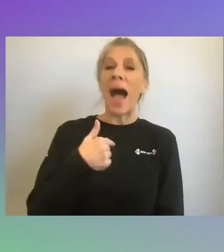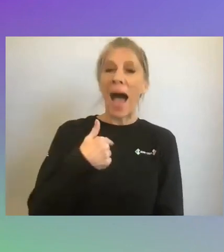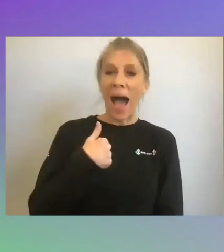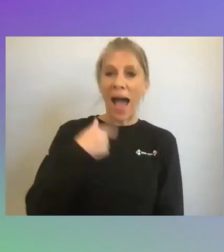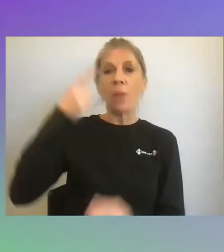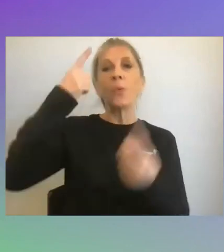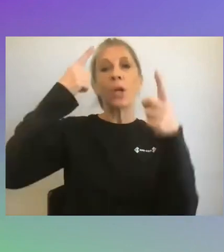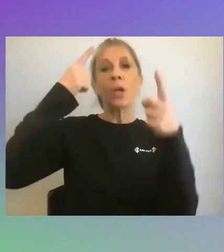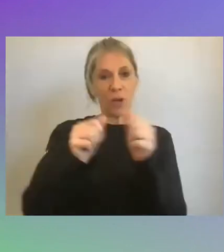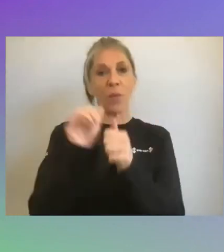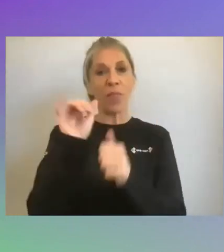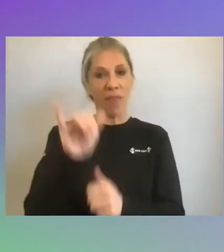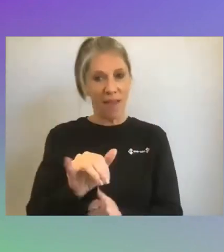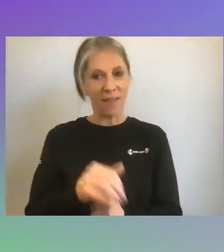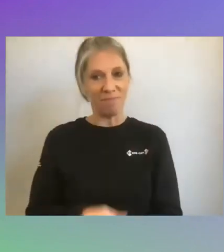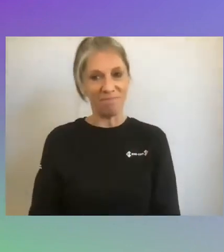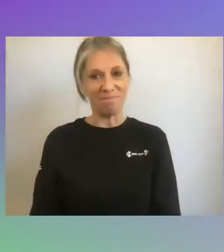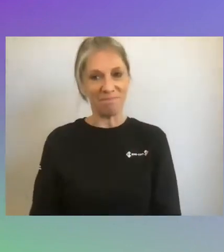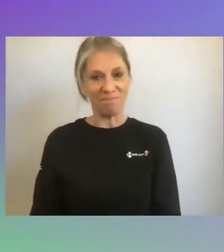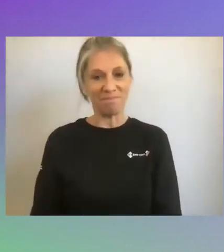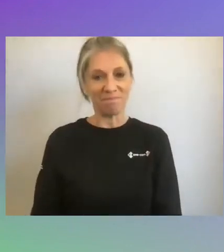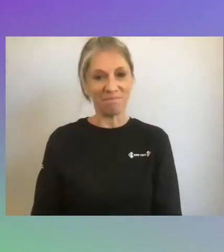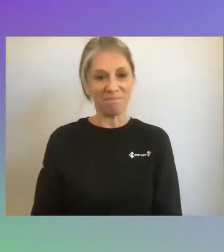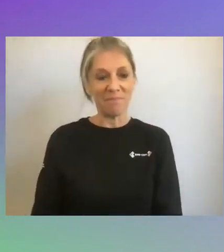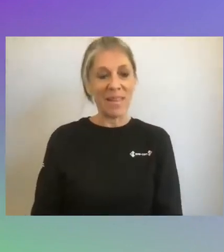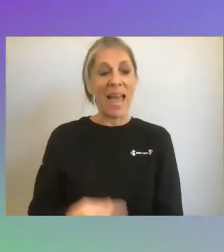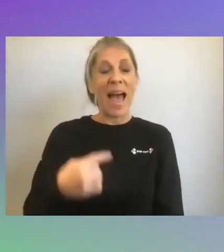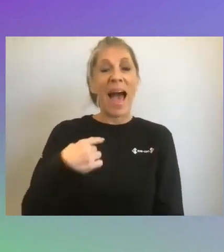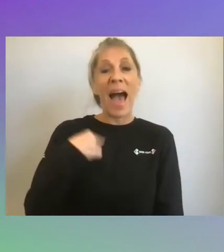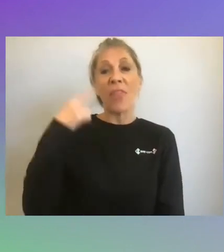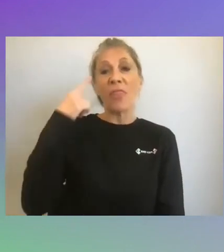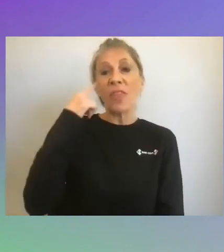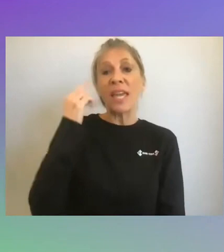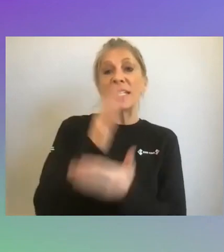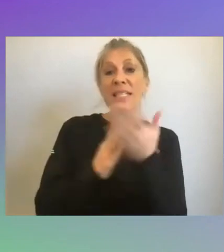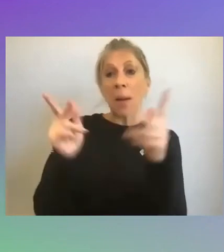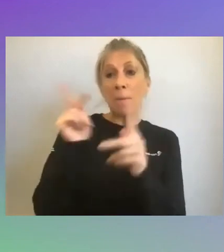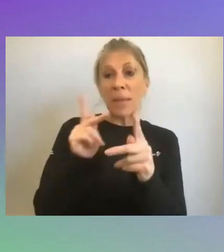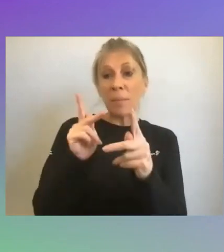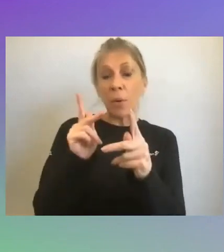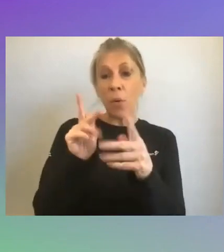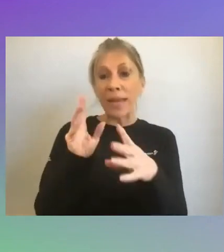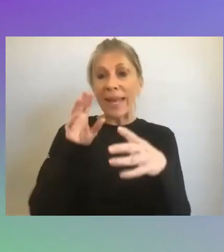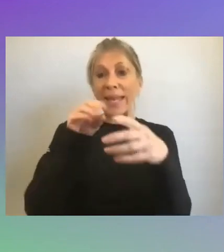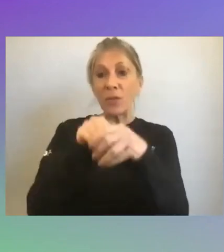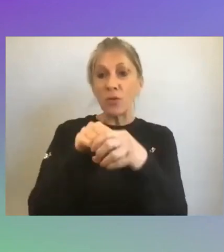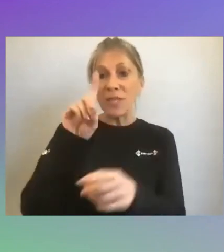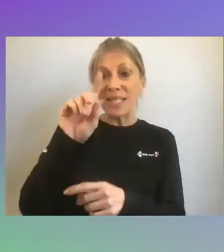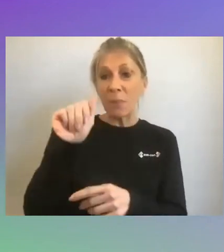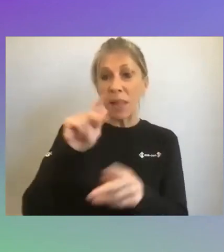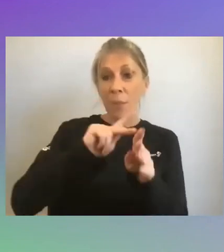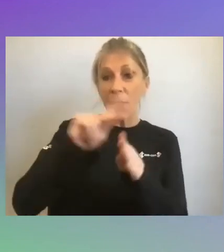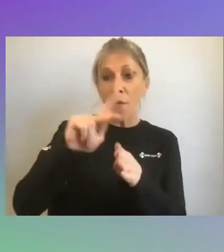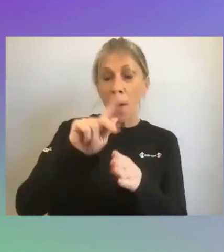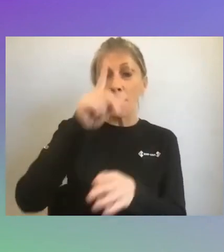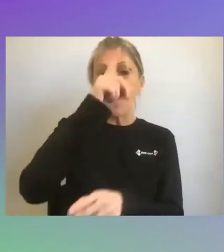Um, I think that some people get into disability professions